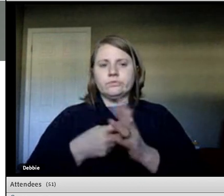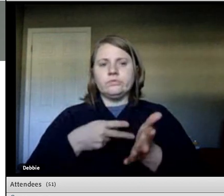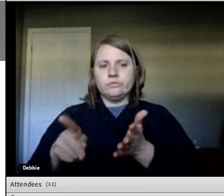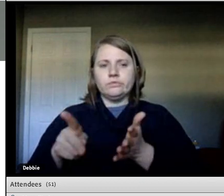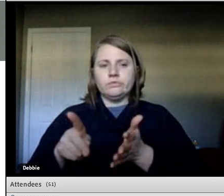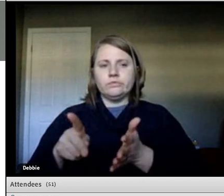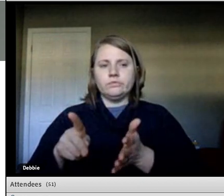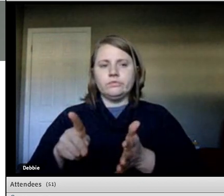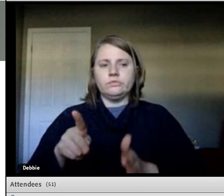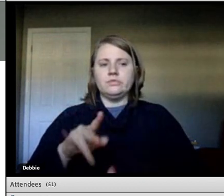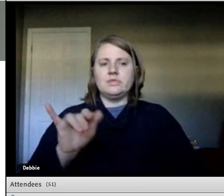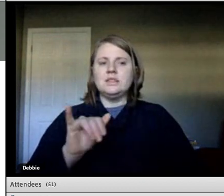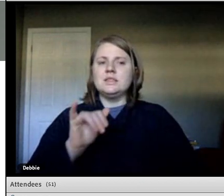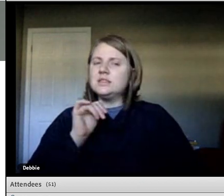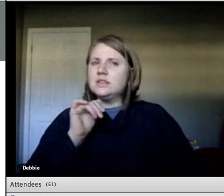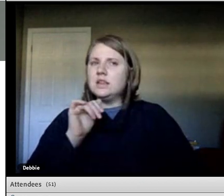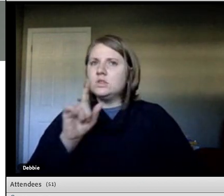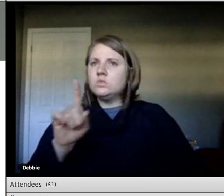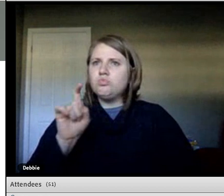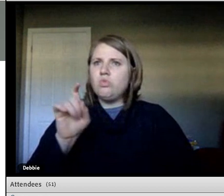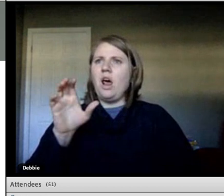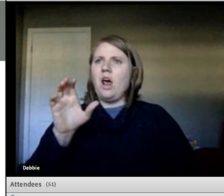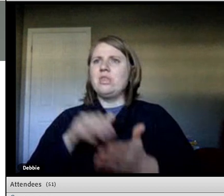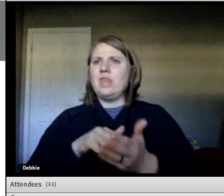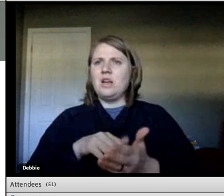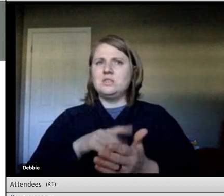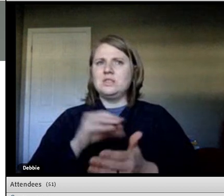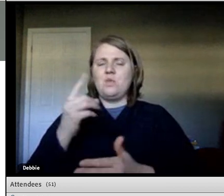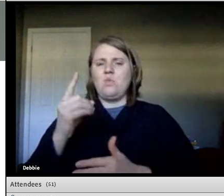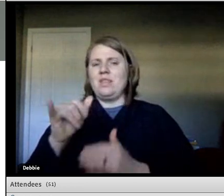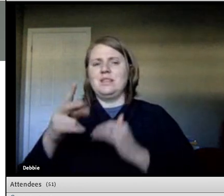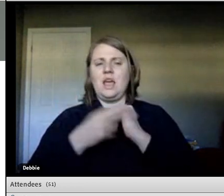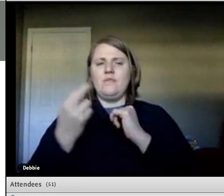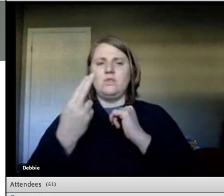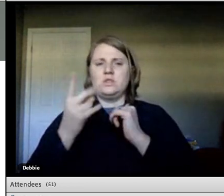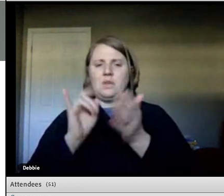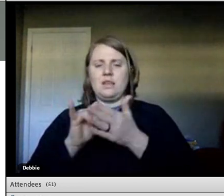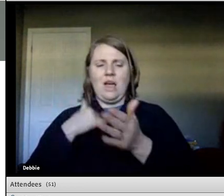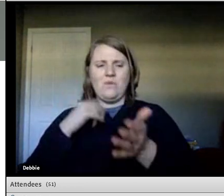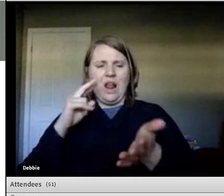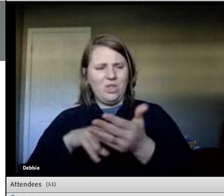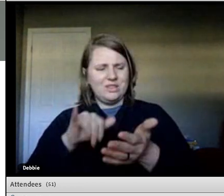It was something that when I looked at it I was thinking there's no way that we would have to worry about hitting that level.